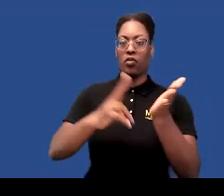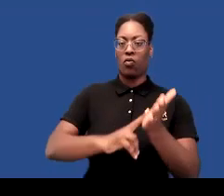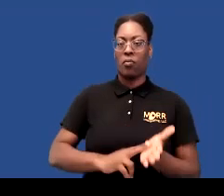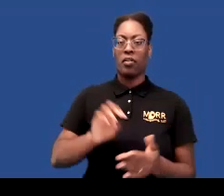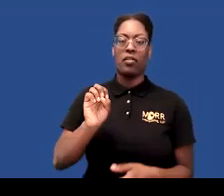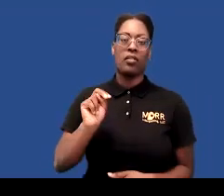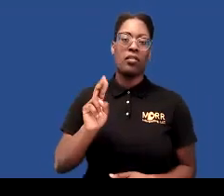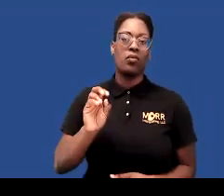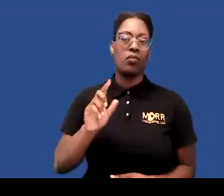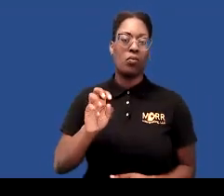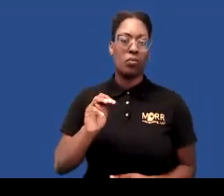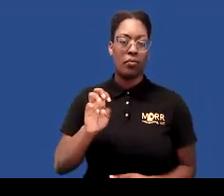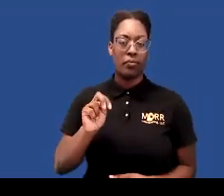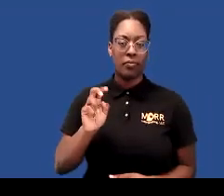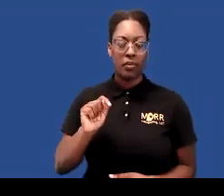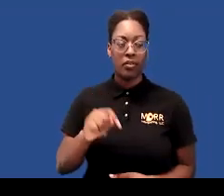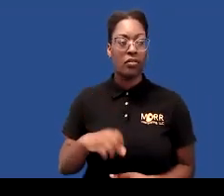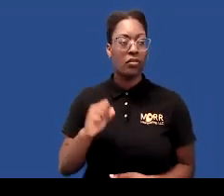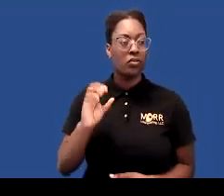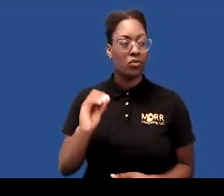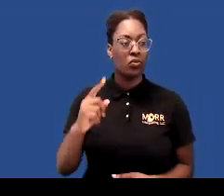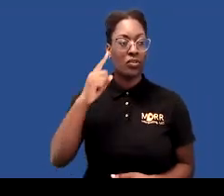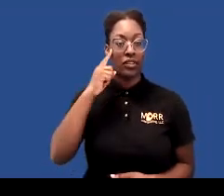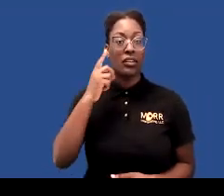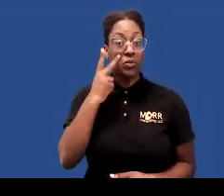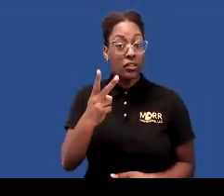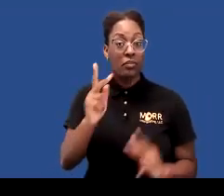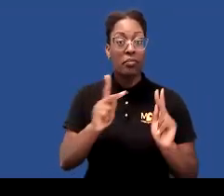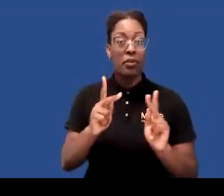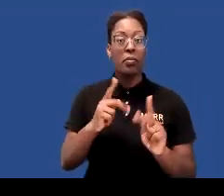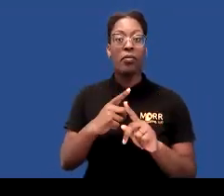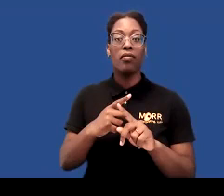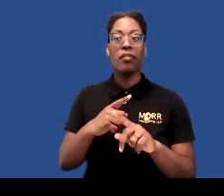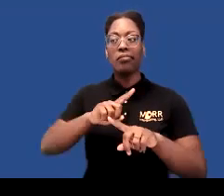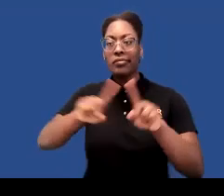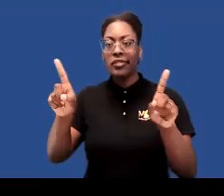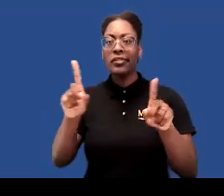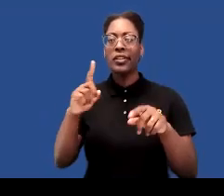And so what you see there are people from different types of in her context, you know, they're coming from different racial enclaves.